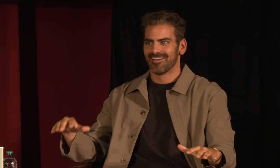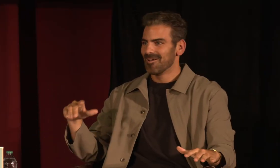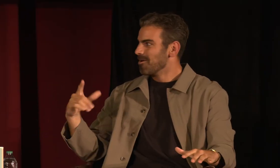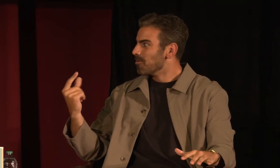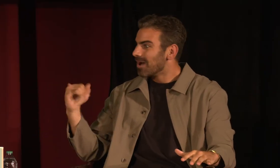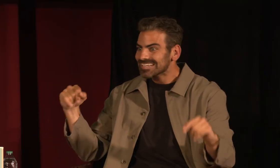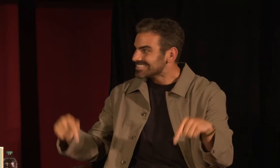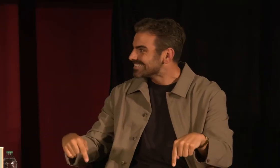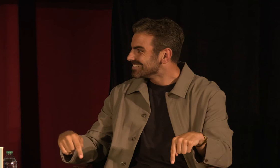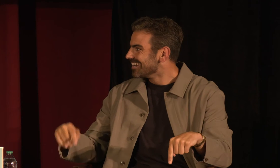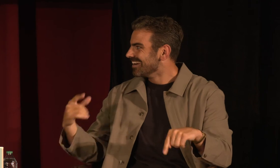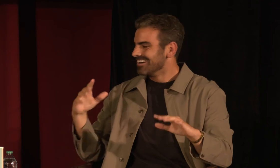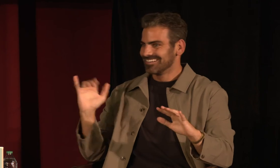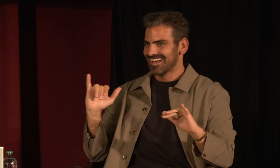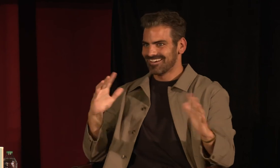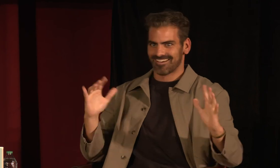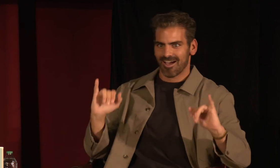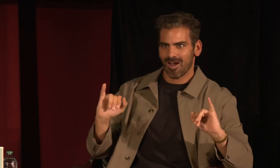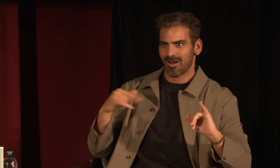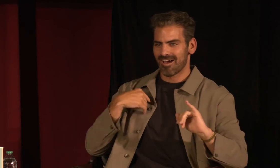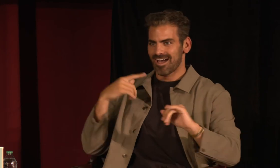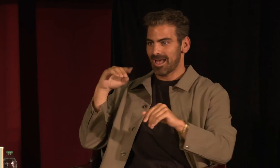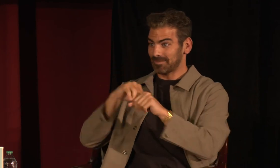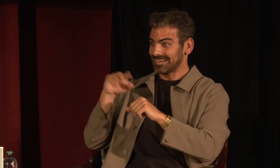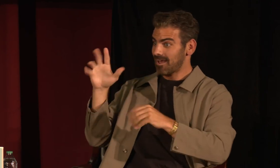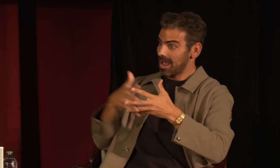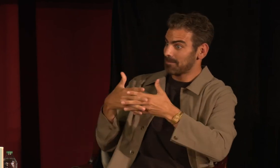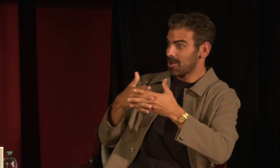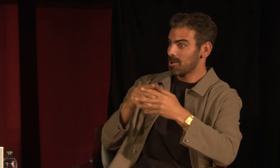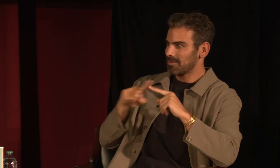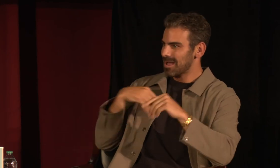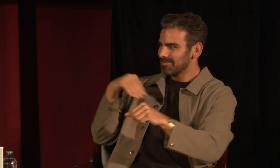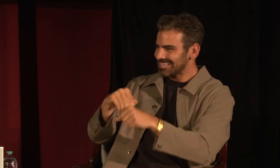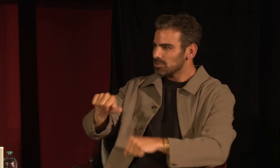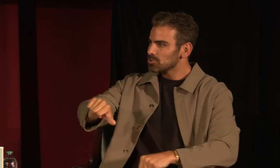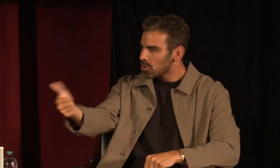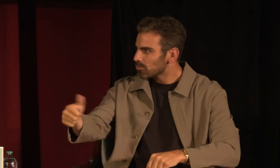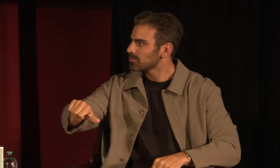So they would show up at the gate, nobody talking. They'd be like, what is this place? Right?